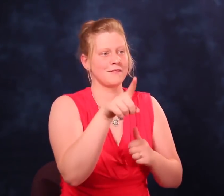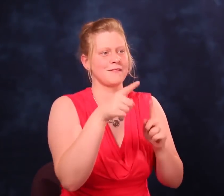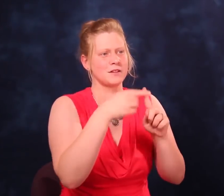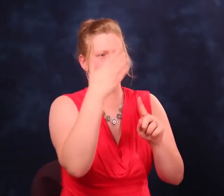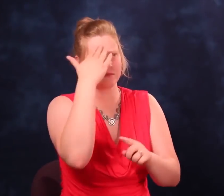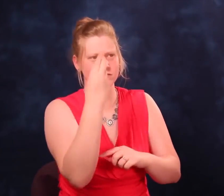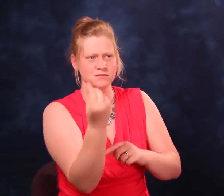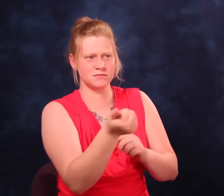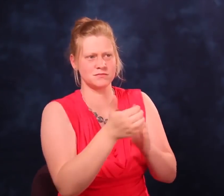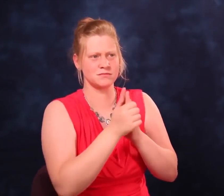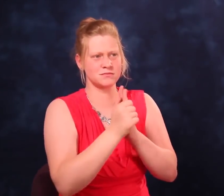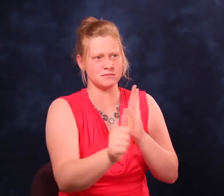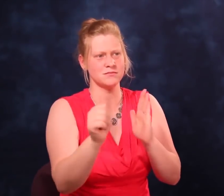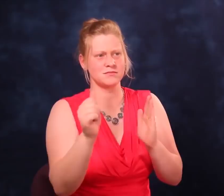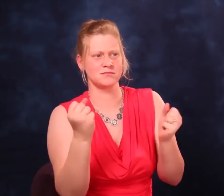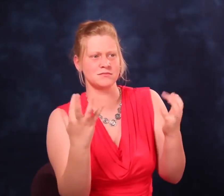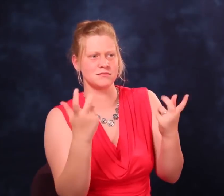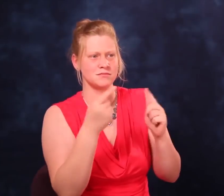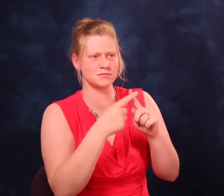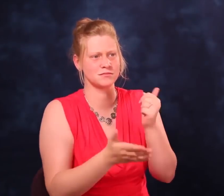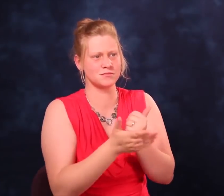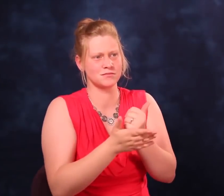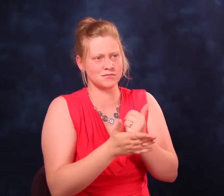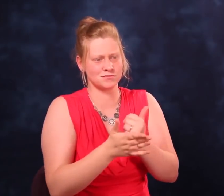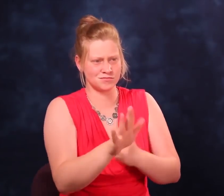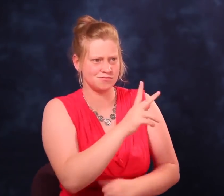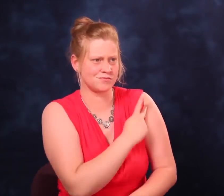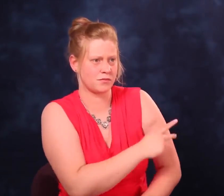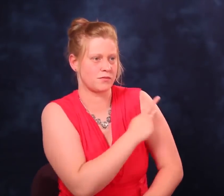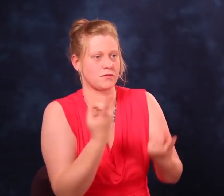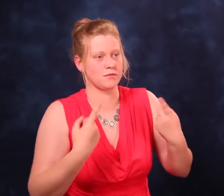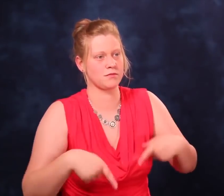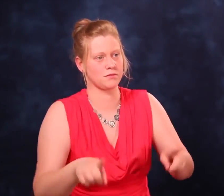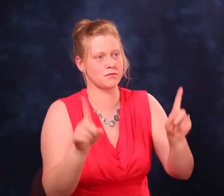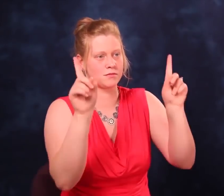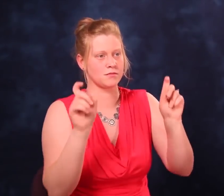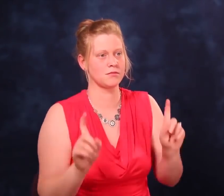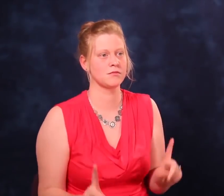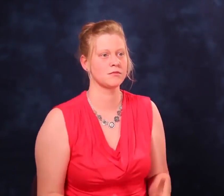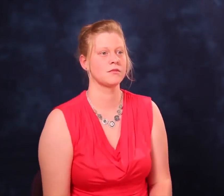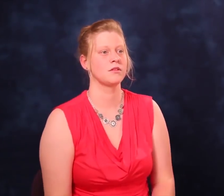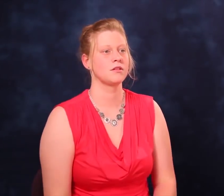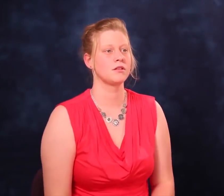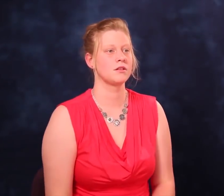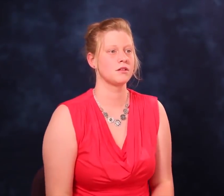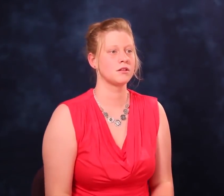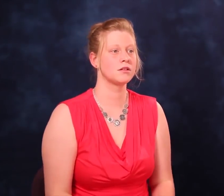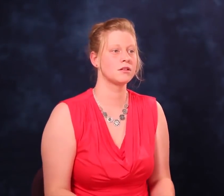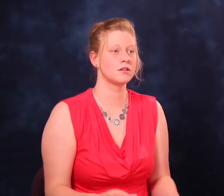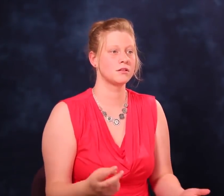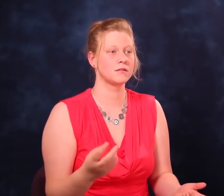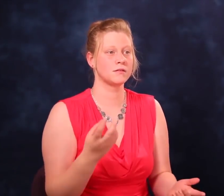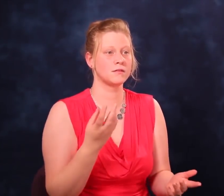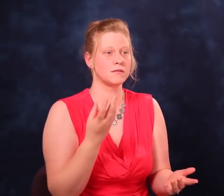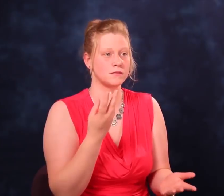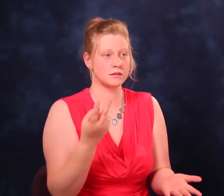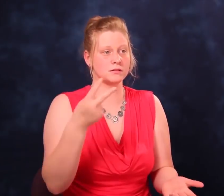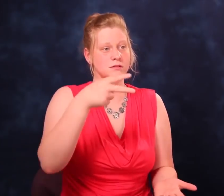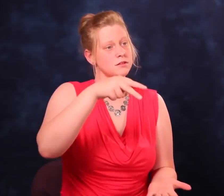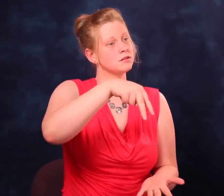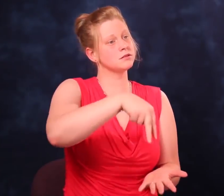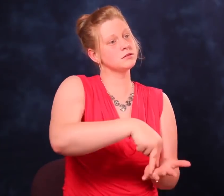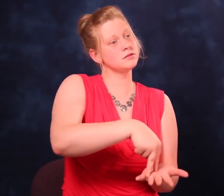to know some basic signs to help direct your patients during an exam.